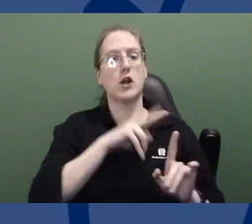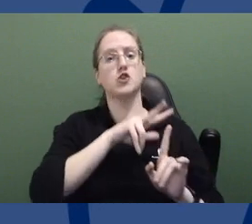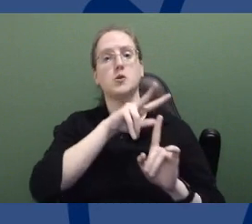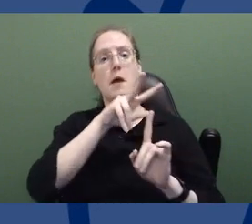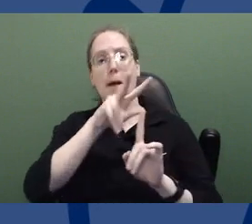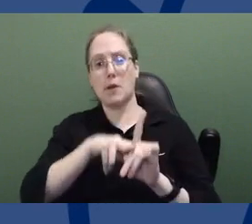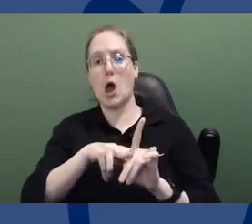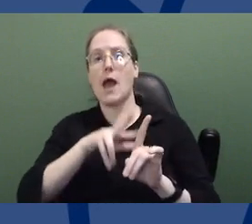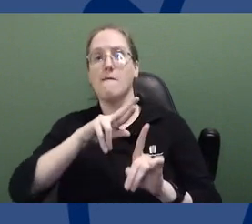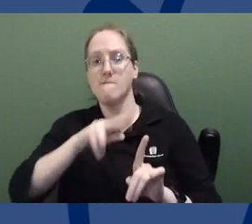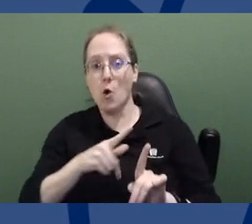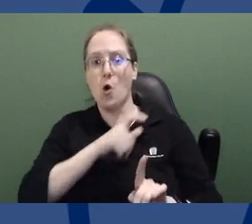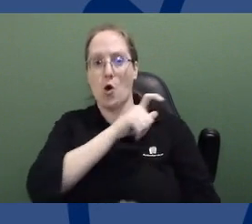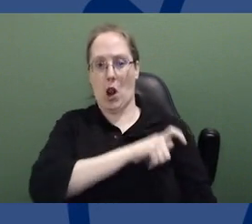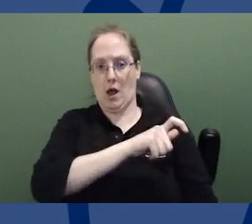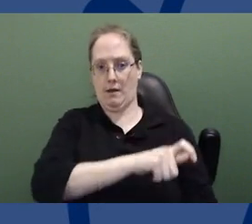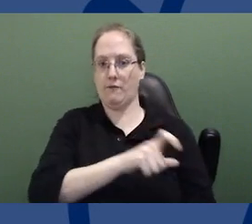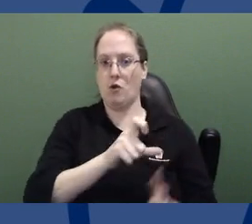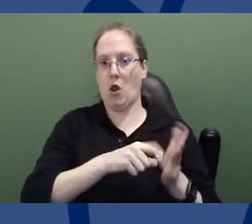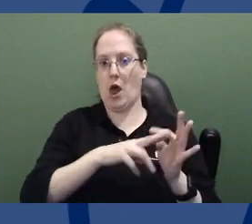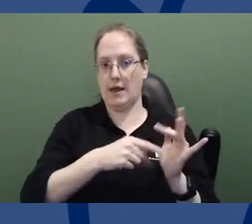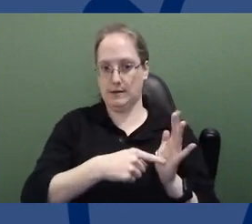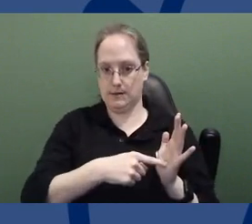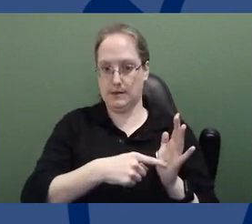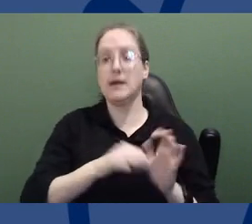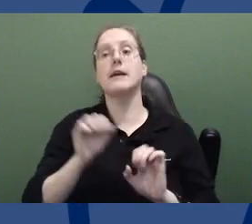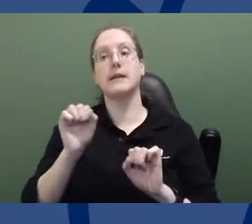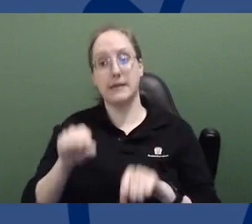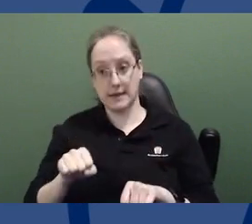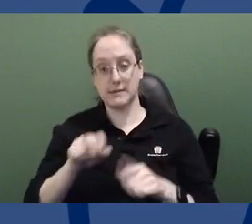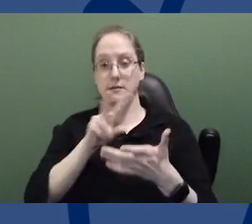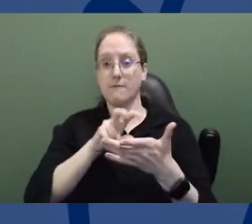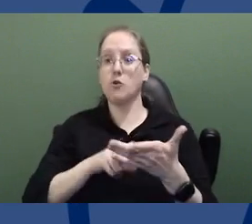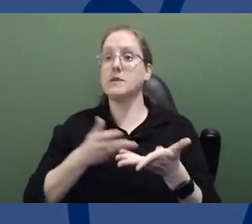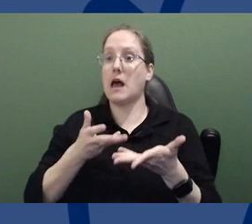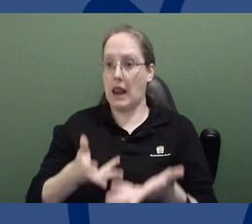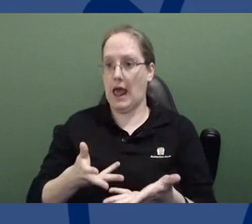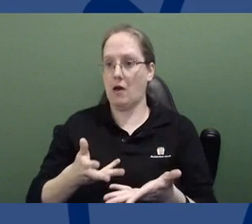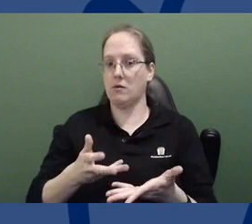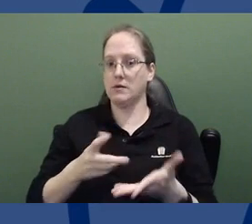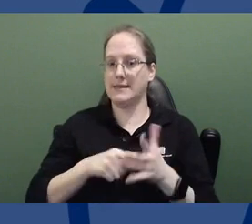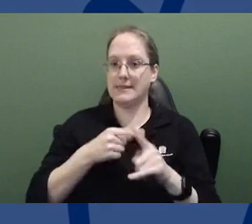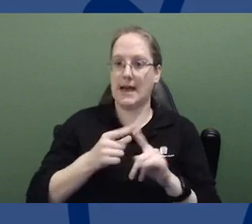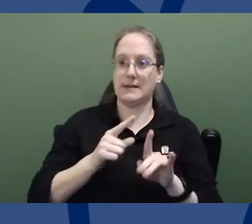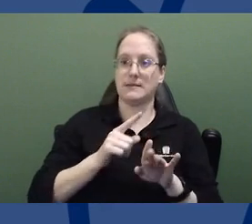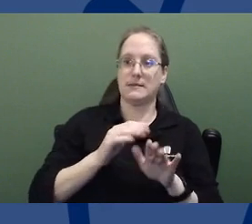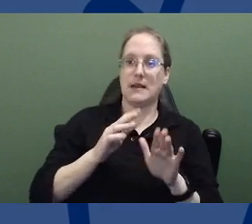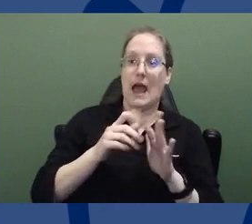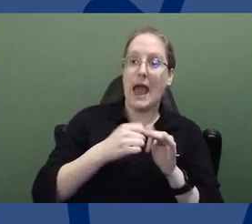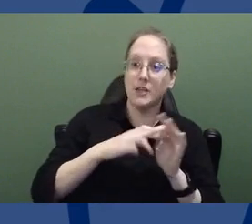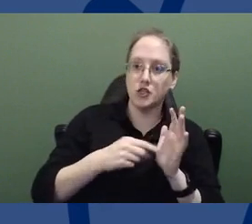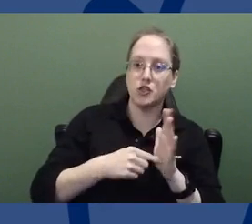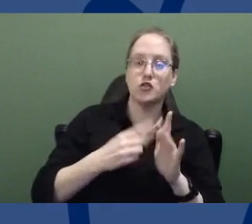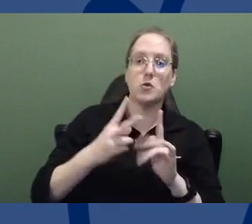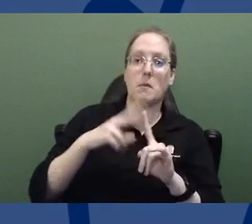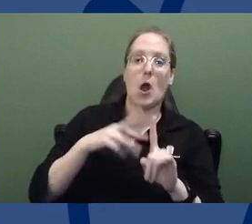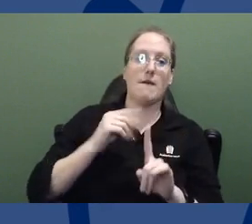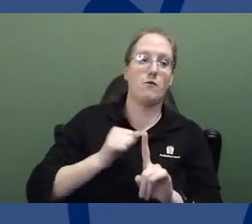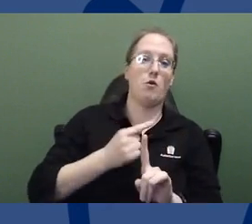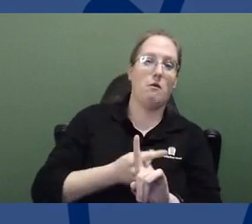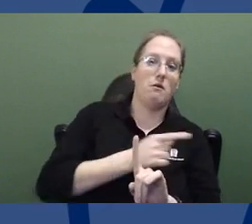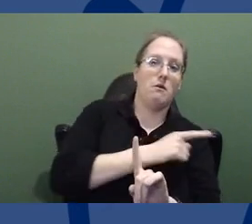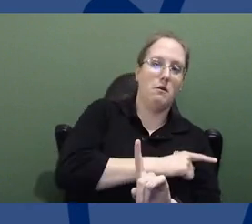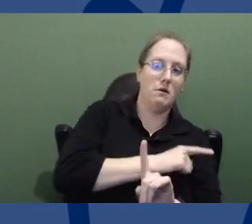allow agents to apply on behalf of their business. I think that there were some issues at the